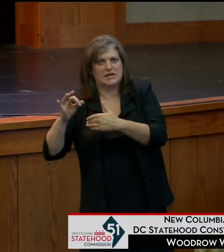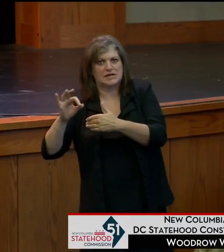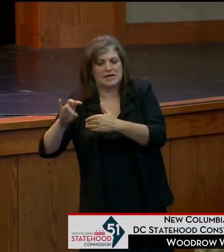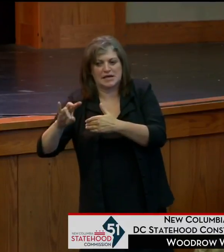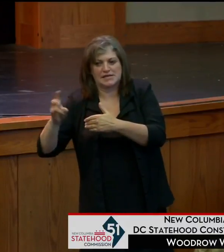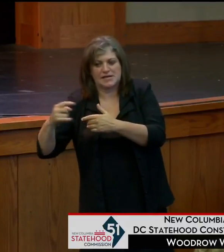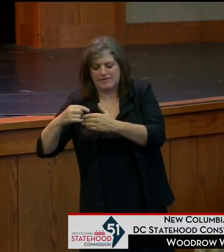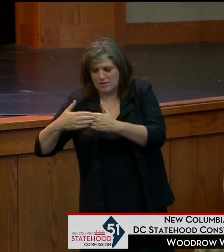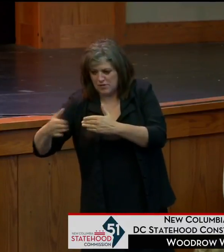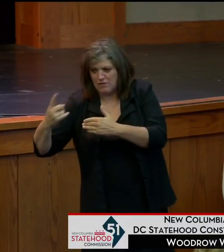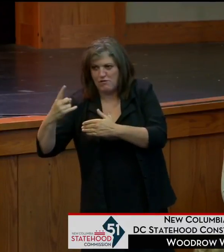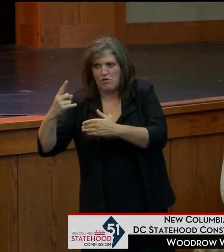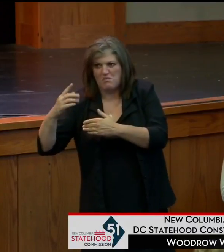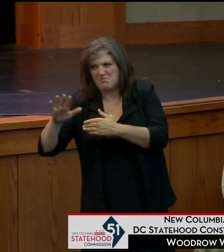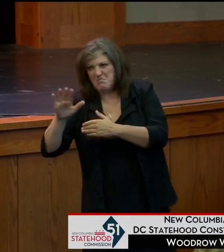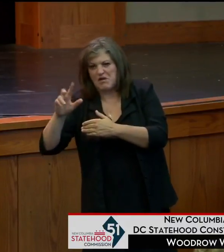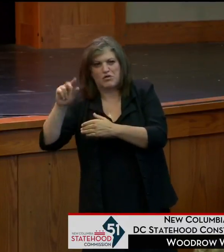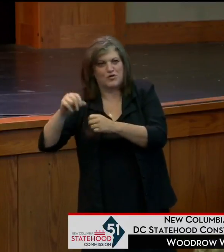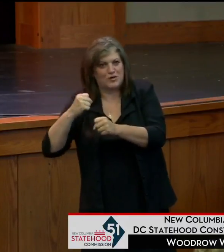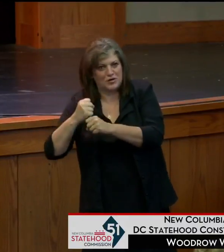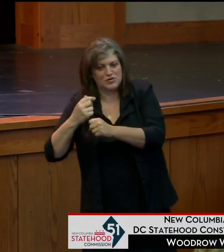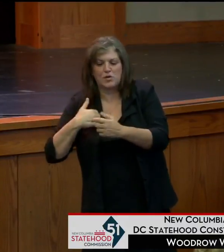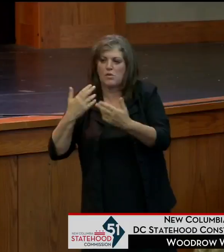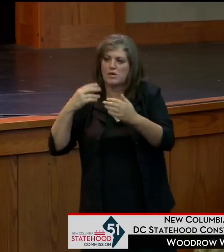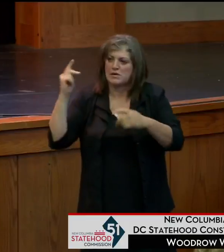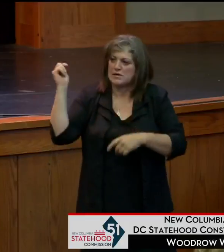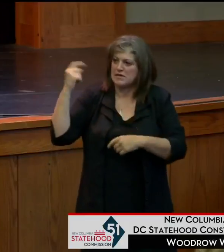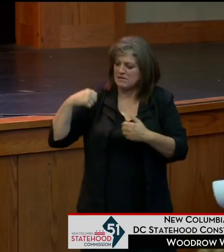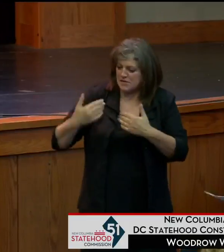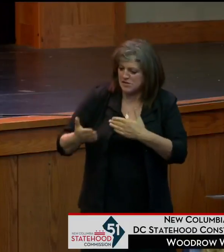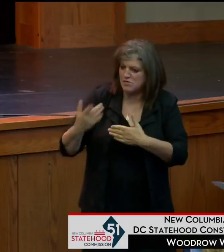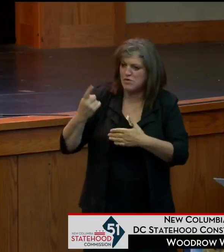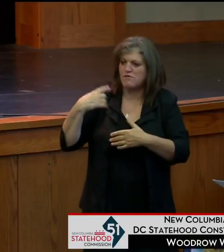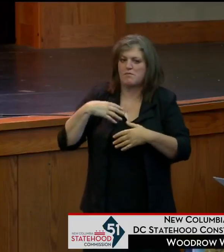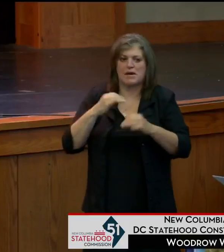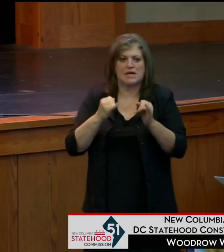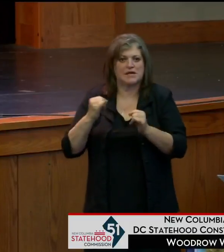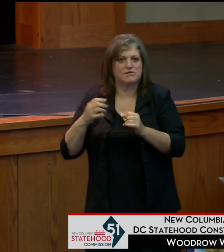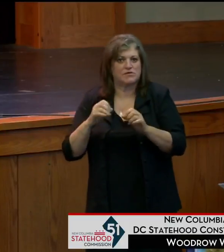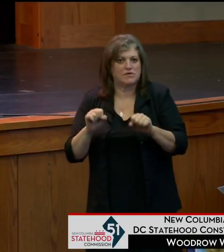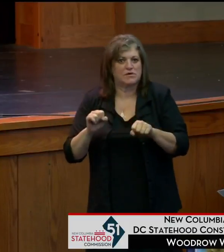OR PART OF ABOUT 30 YEARS. I'D LIKE TO TESTIFY THIS MORNING IN MY INDIVIDUAL CAPACITY AS A